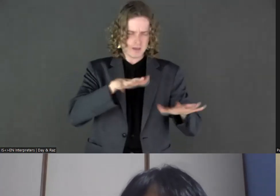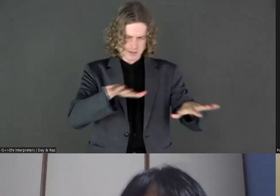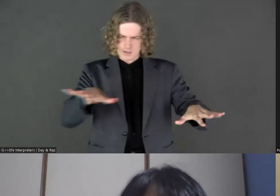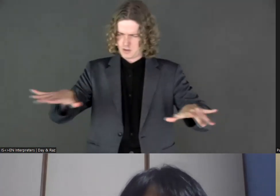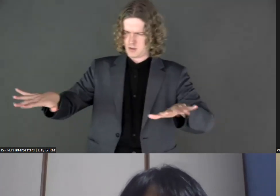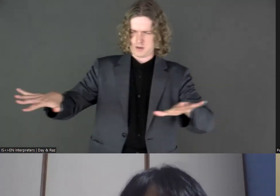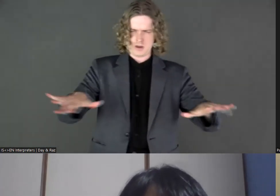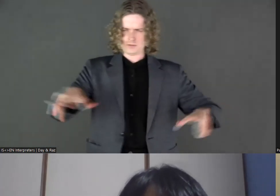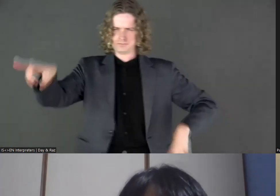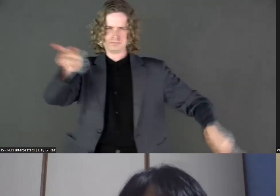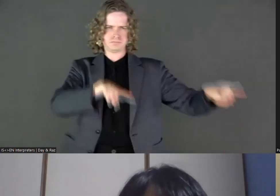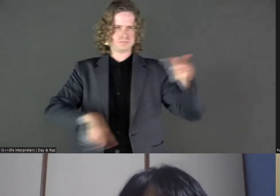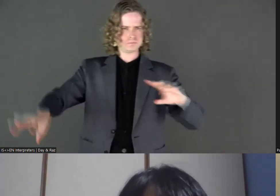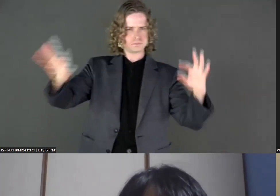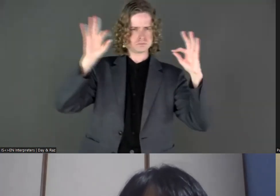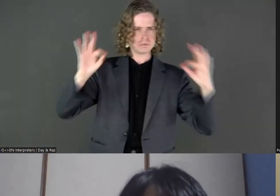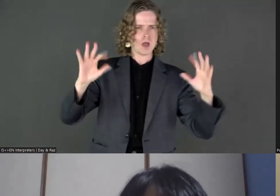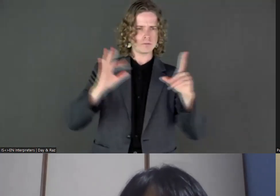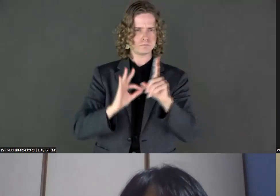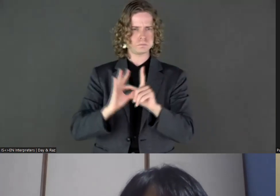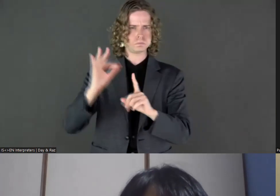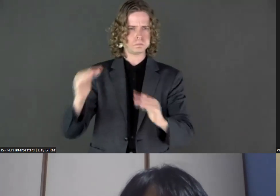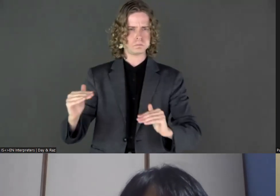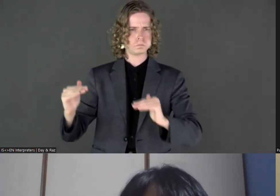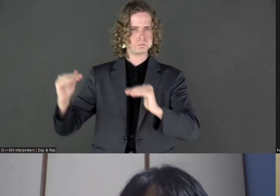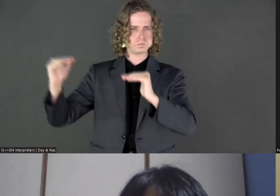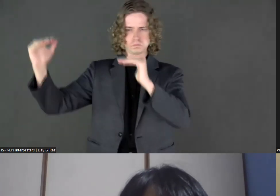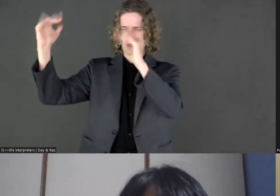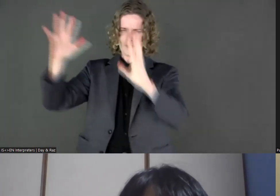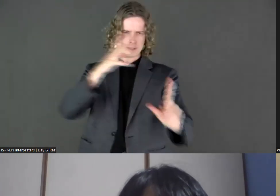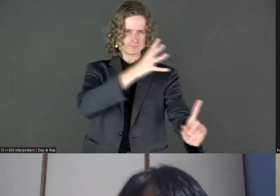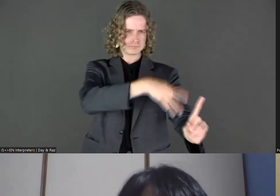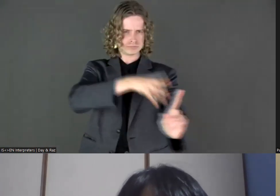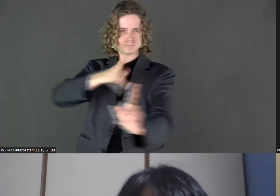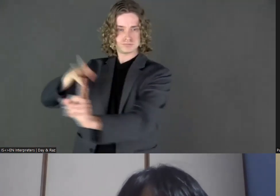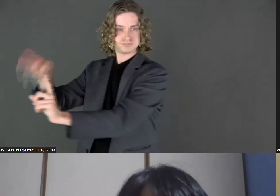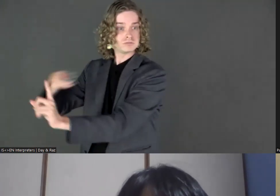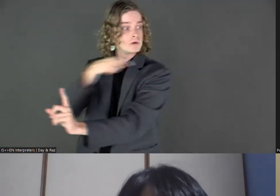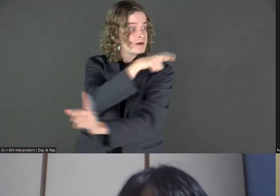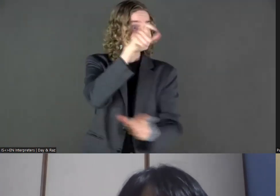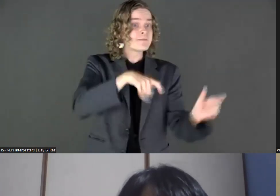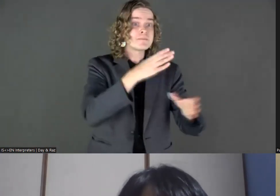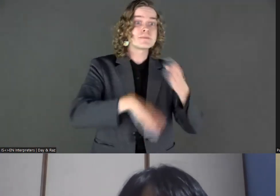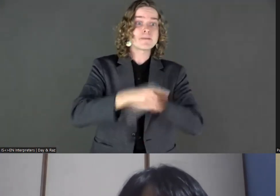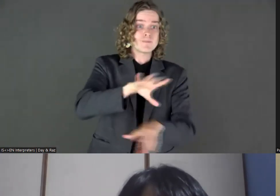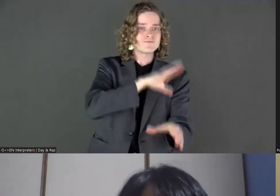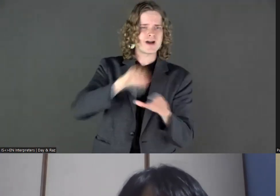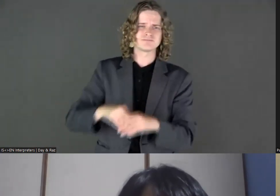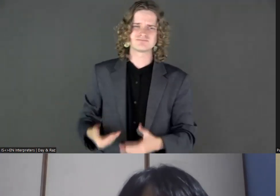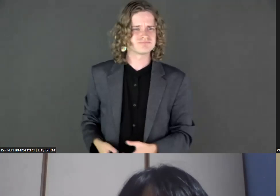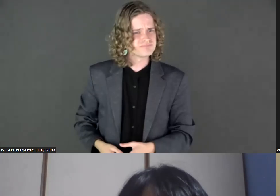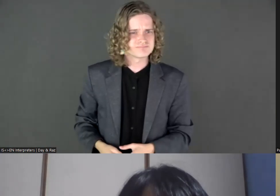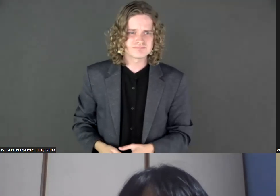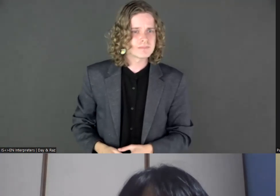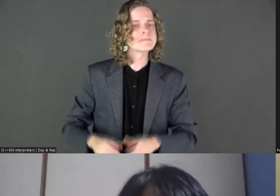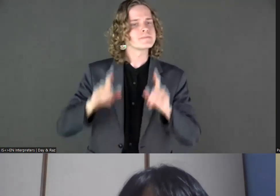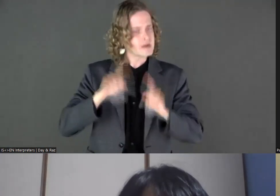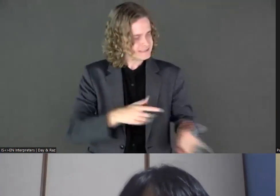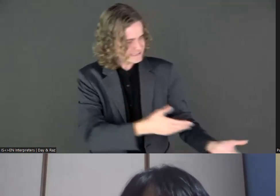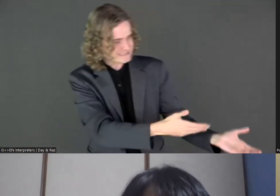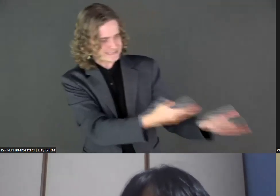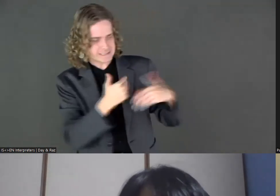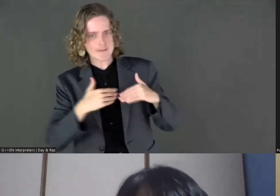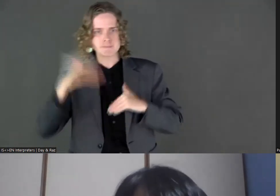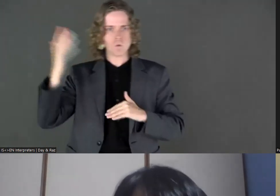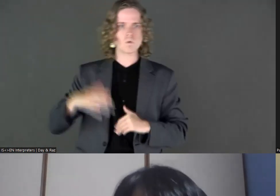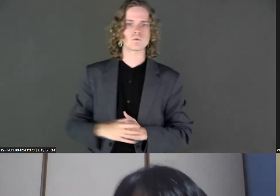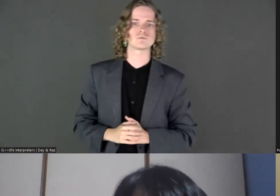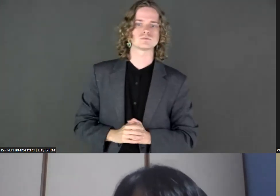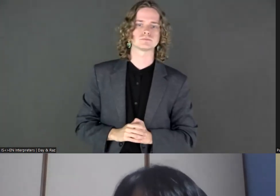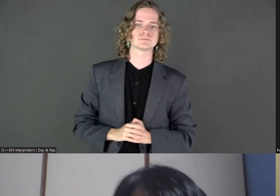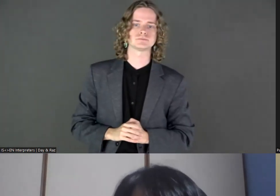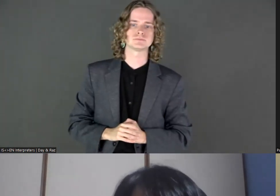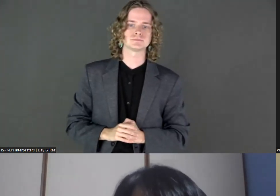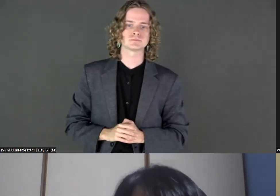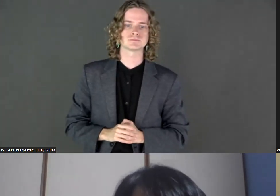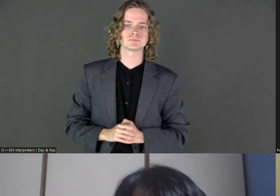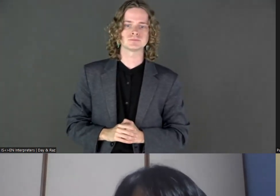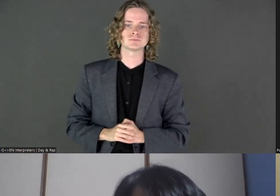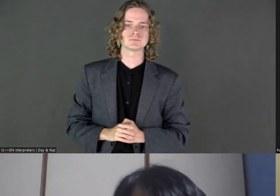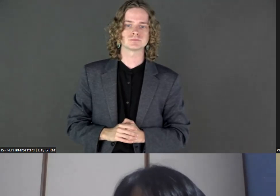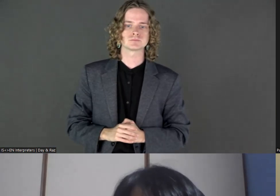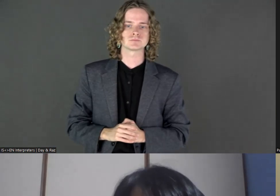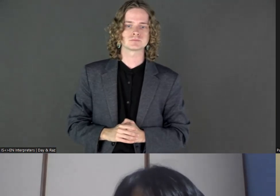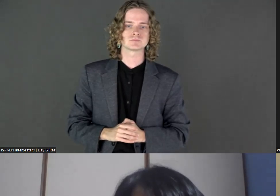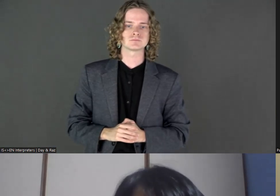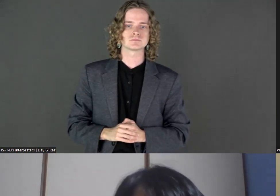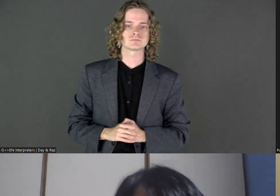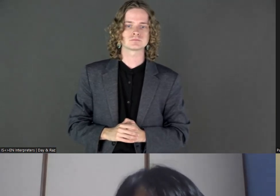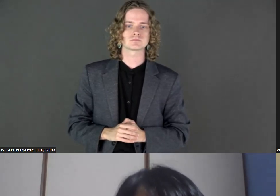progress. For us, it is important to provide a good response to all crisis situations.